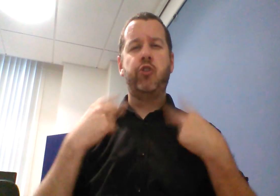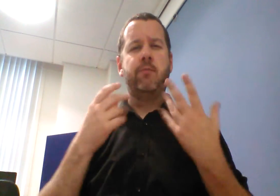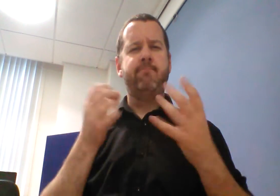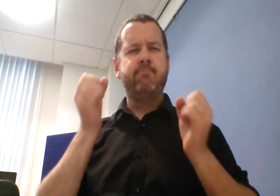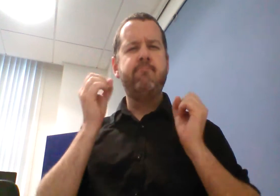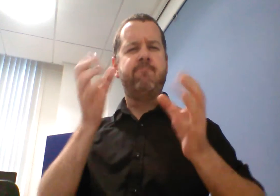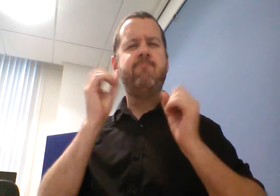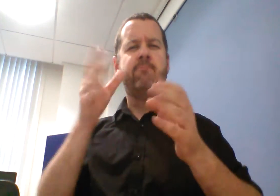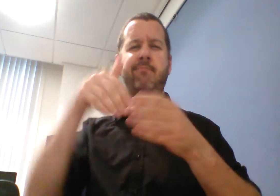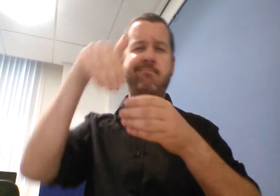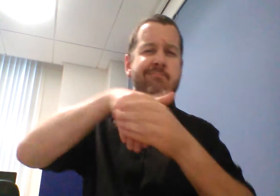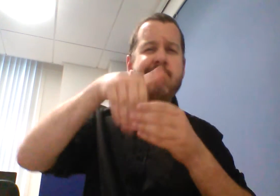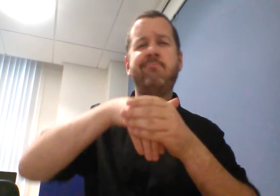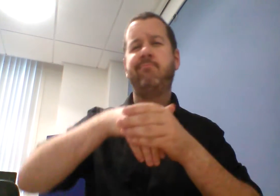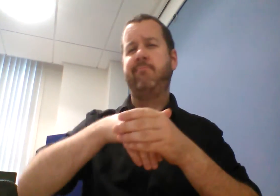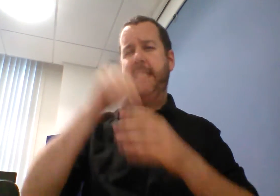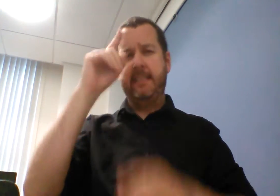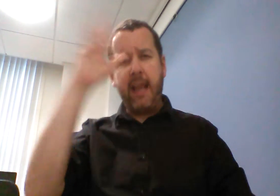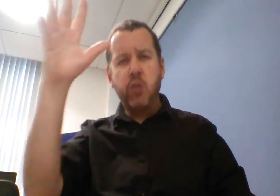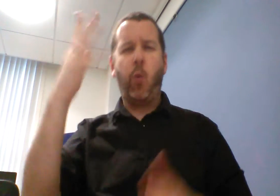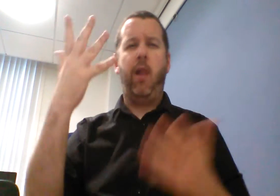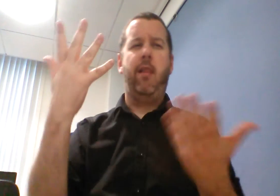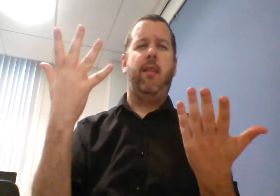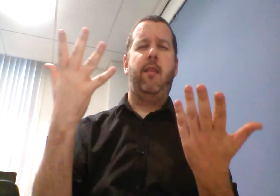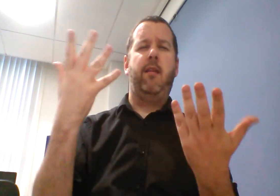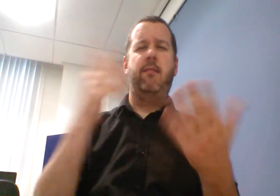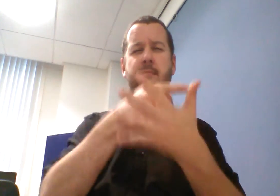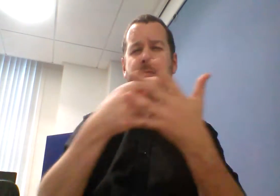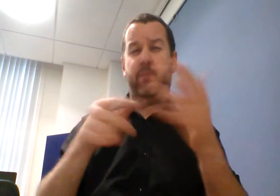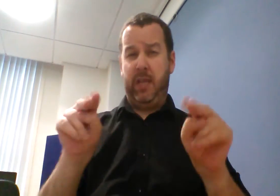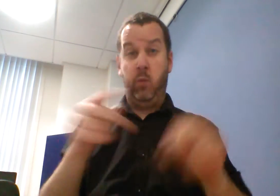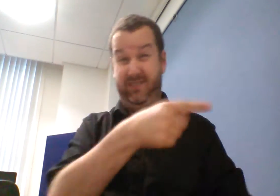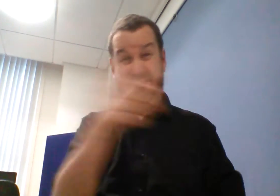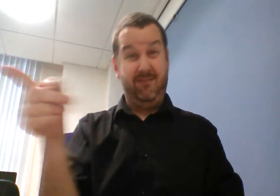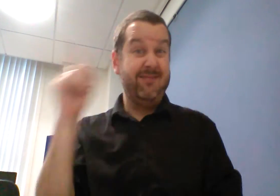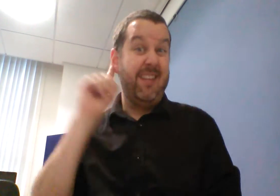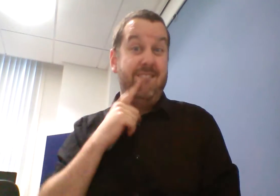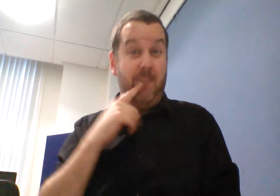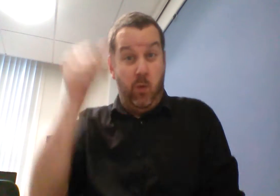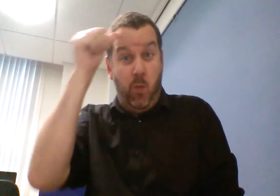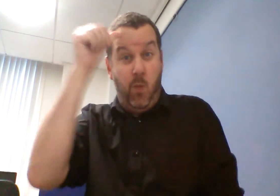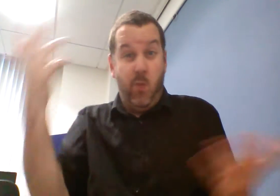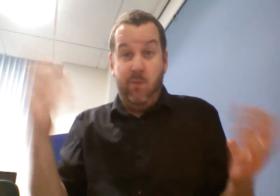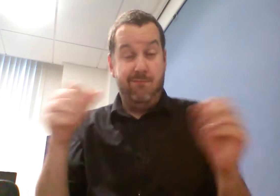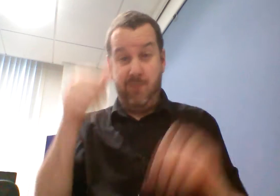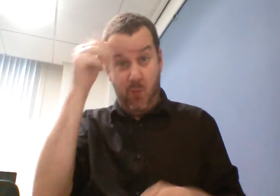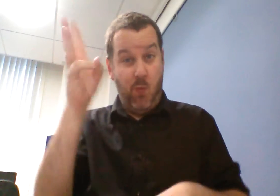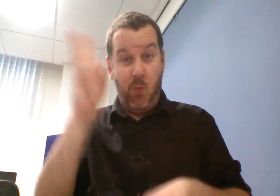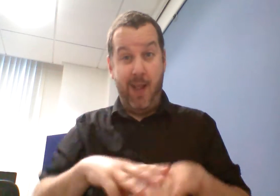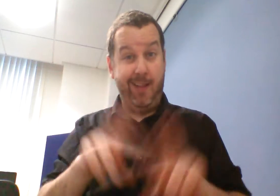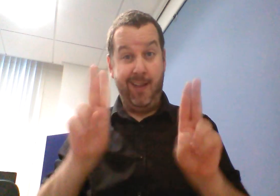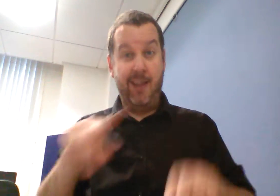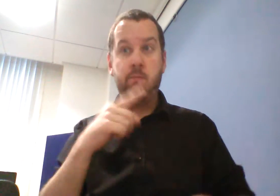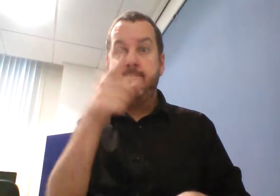a language to discuss any content whatsoever in intellectual discourse. And of course Deaf people know this – but hearing academics don’t tend to,